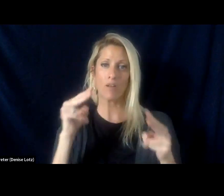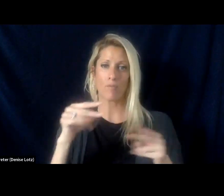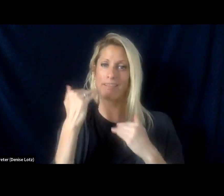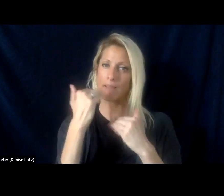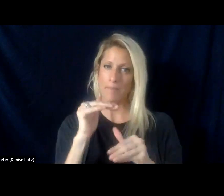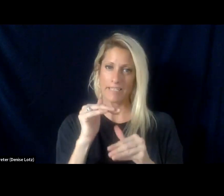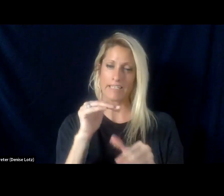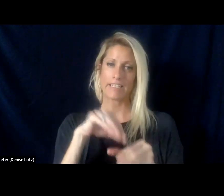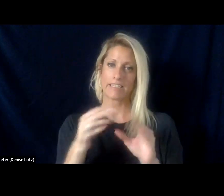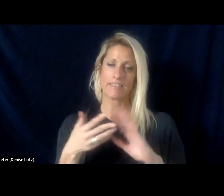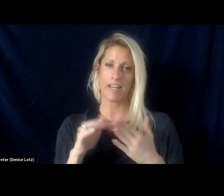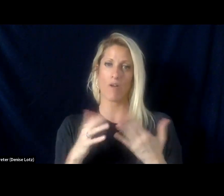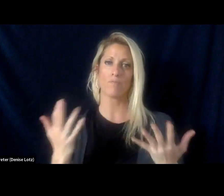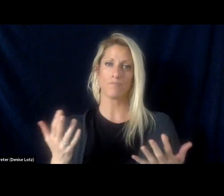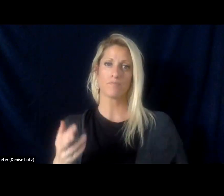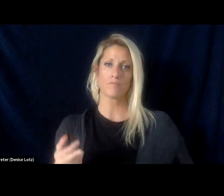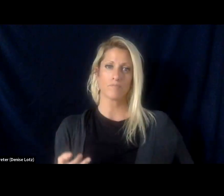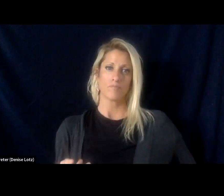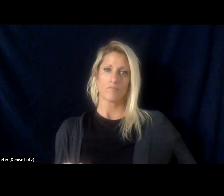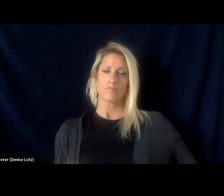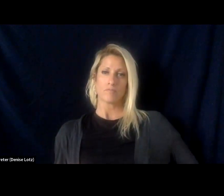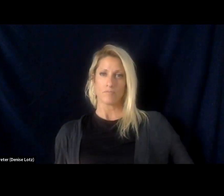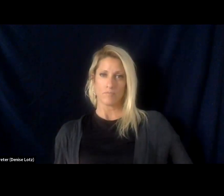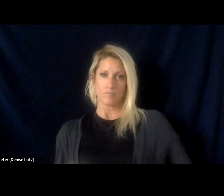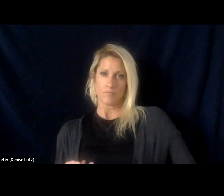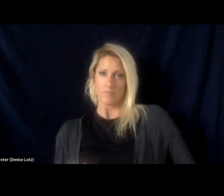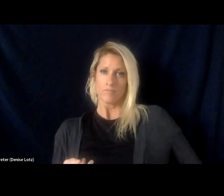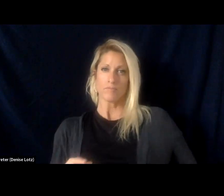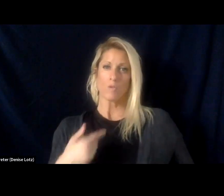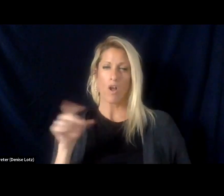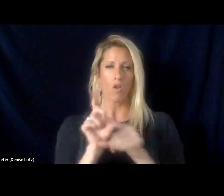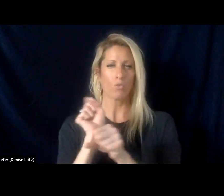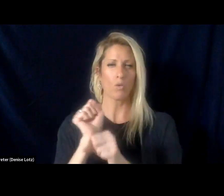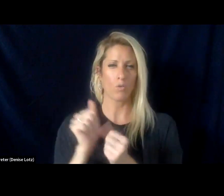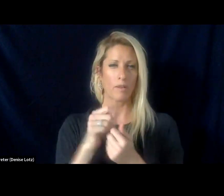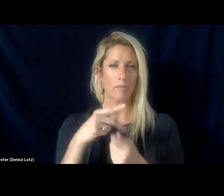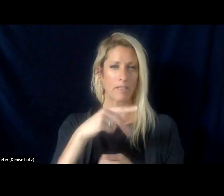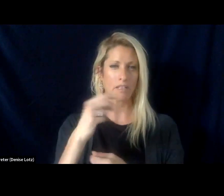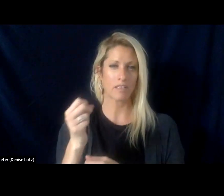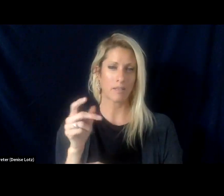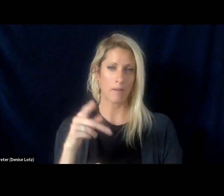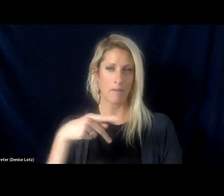in town. We also work with Pre-K. And I believe I saw somebody from Pre-K here and Pre-K has